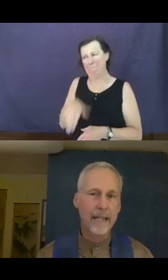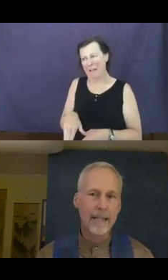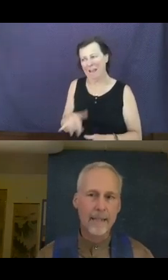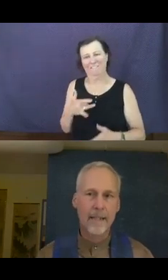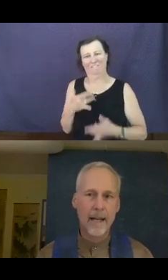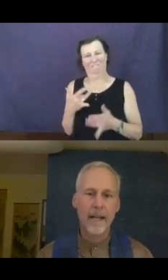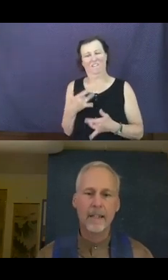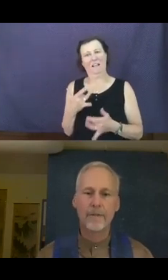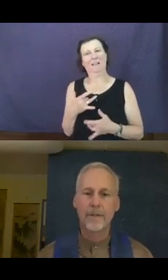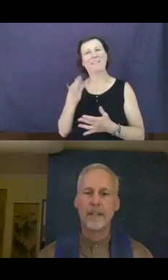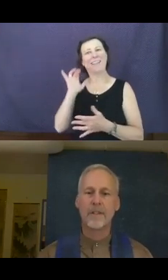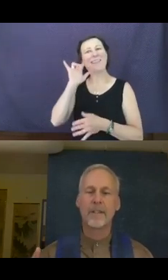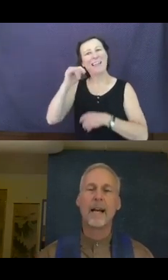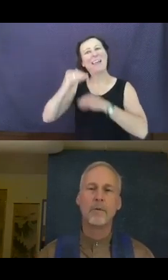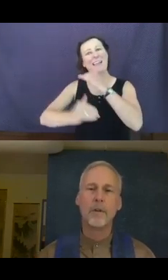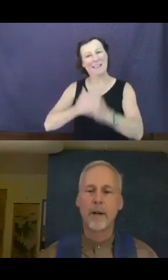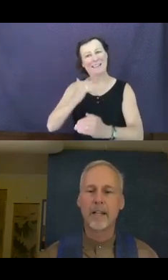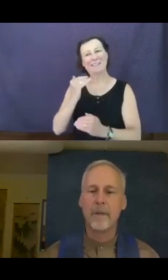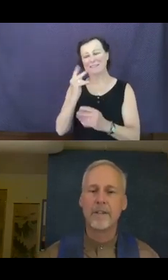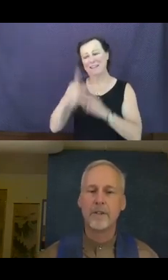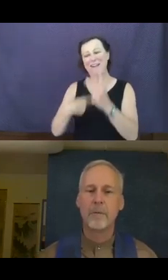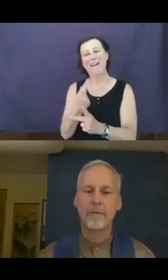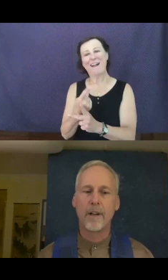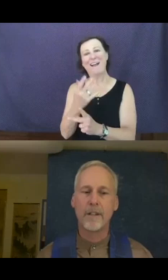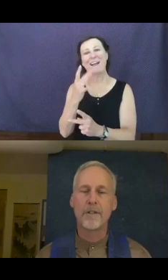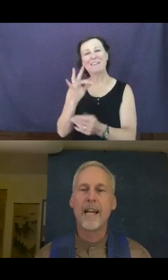is the kind of forgiveness I would recommend to you my friends.